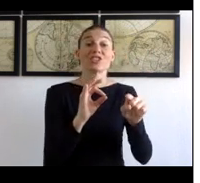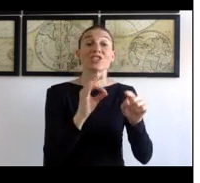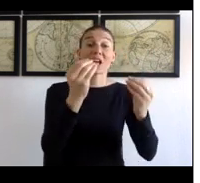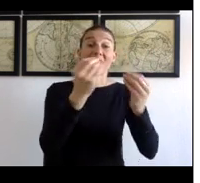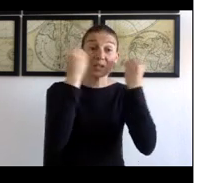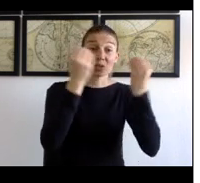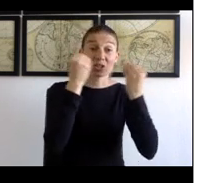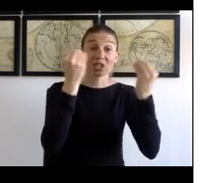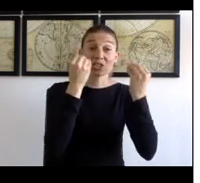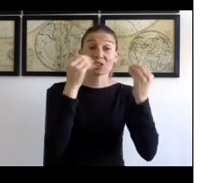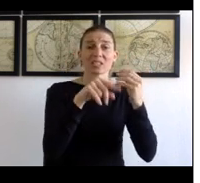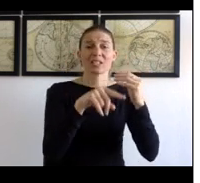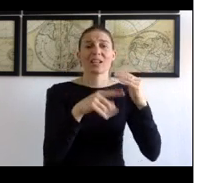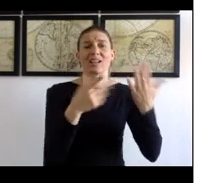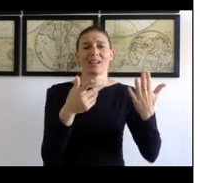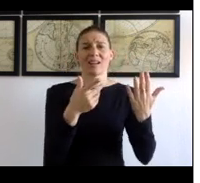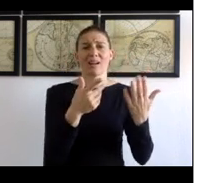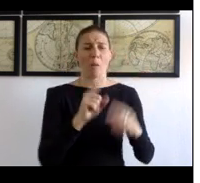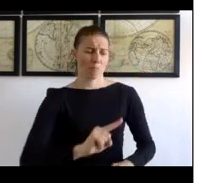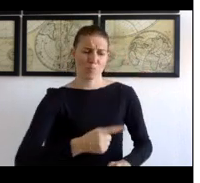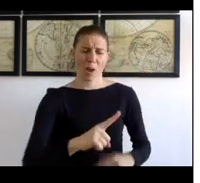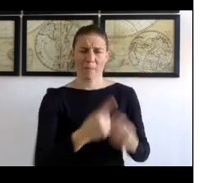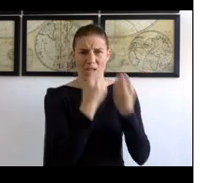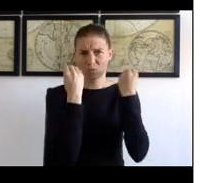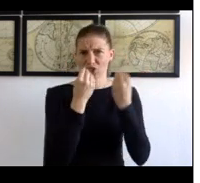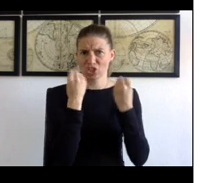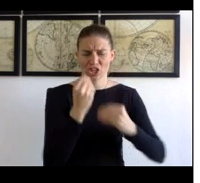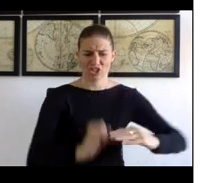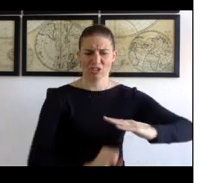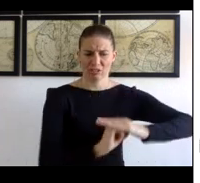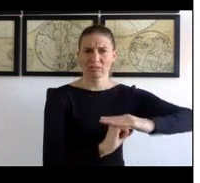that have less than primary education is much higher than the percentage